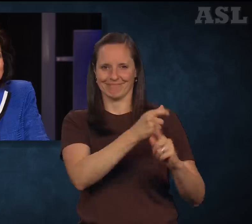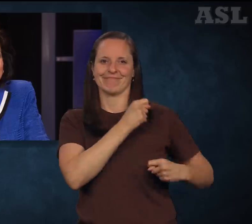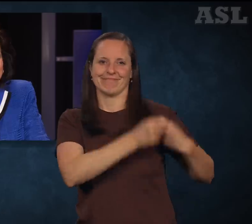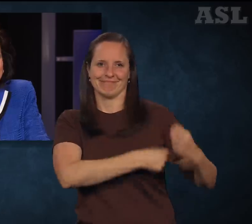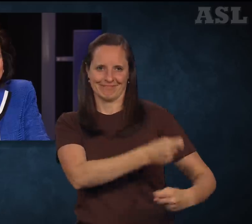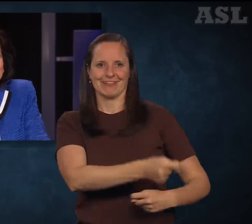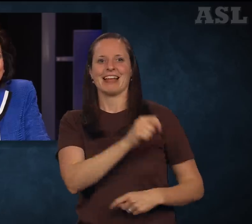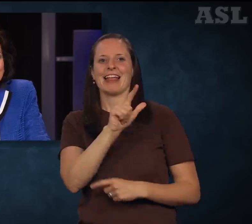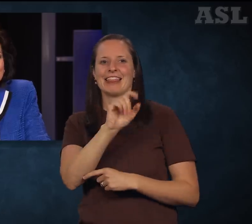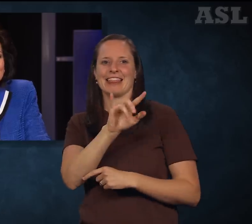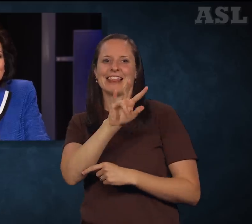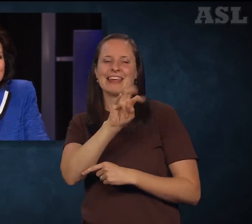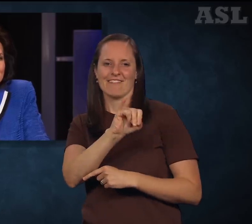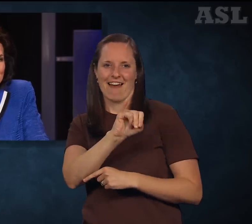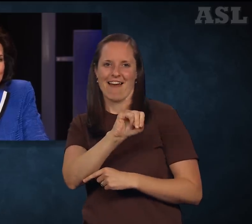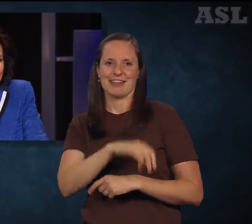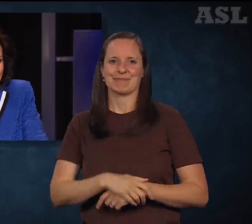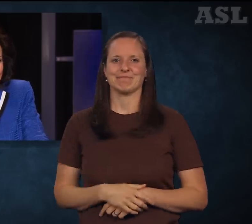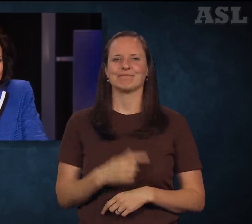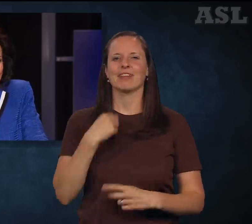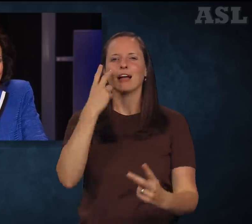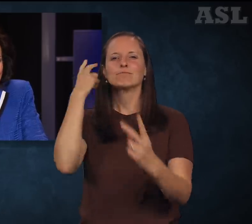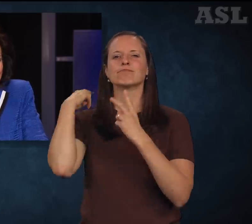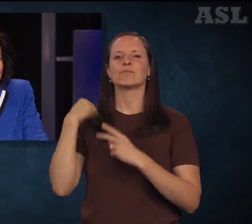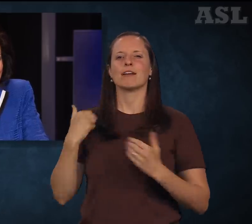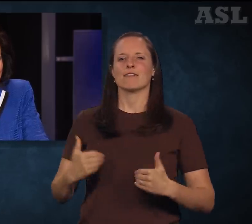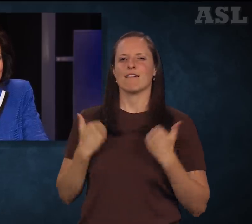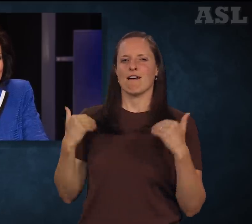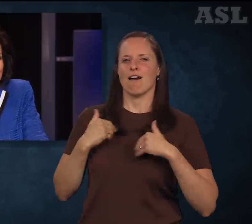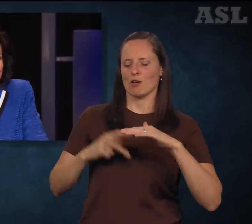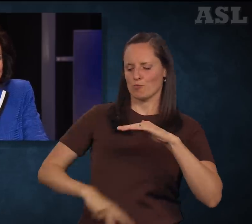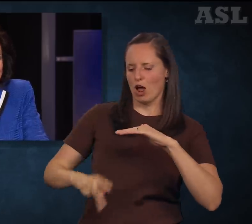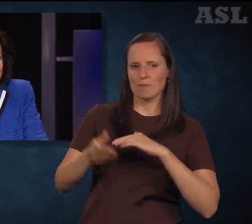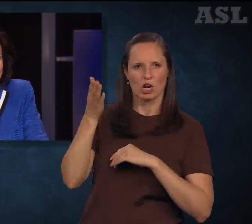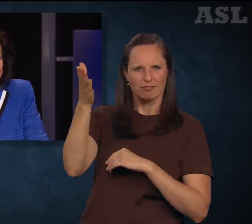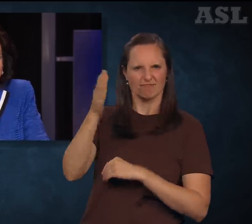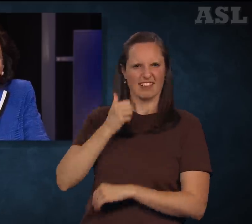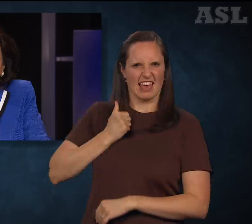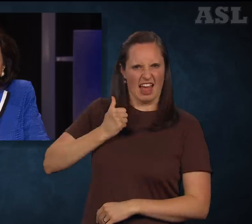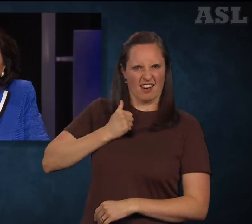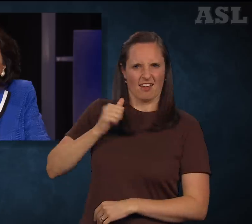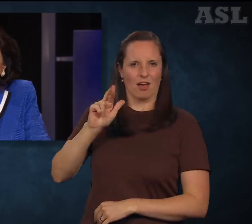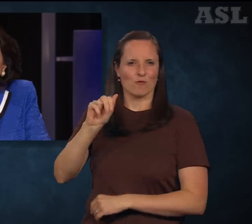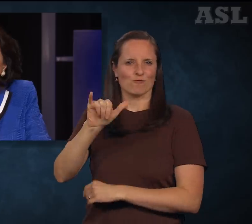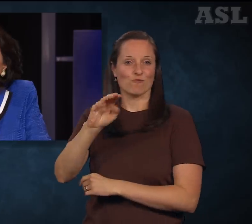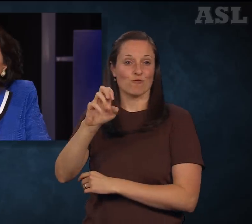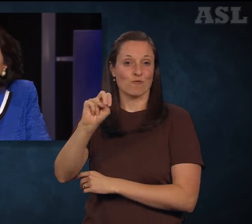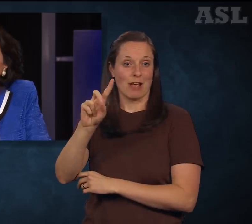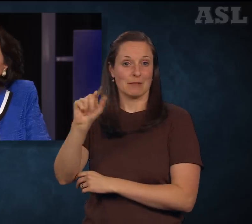NOW, WHEN I WAS A LITTLE GIRL ATTENDING PRIMARY IN RAYMOND,